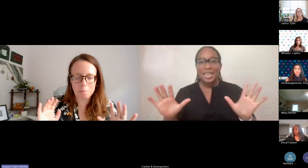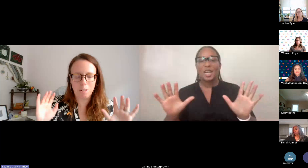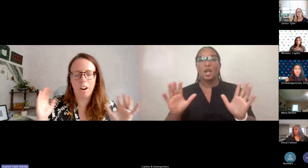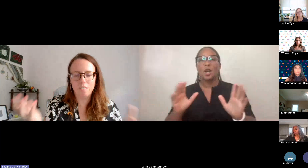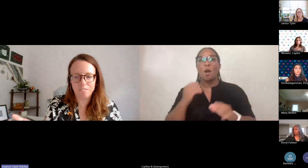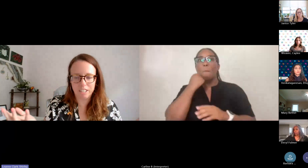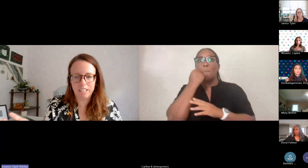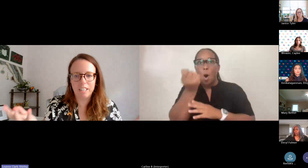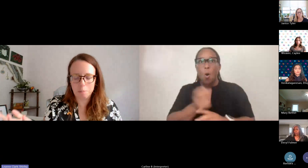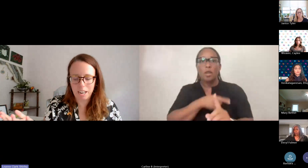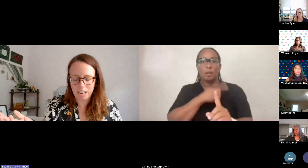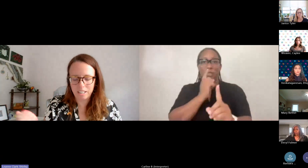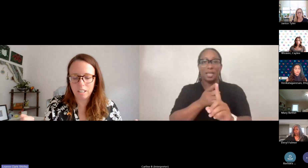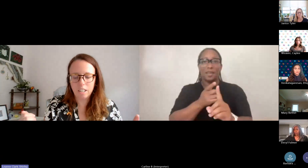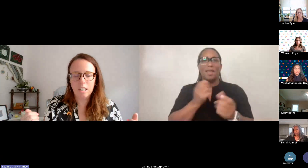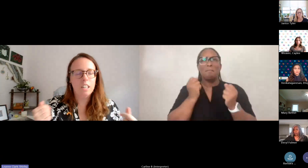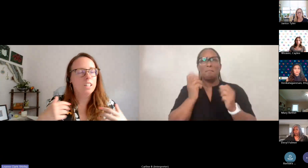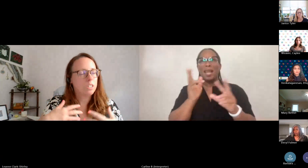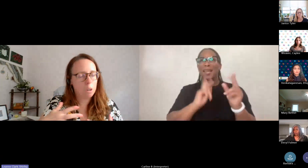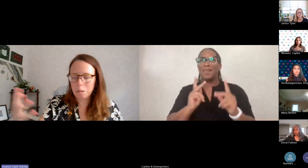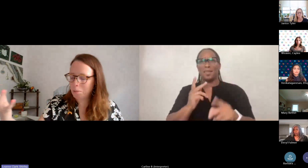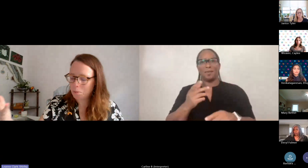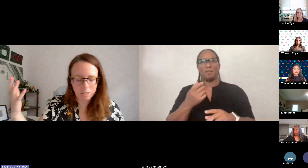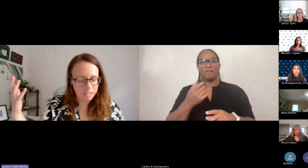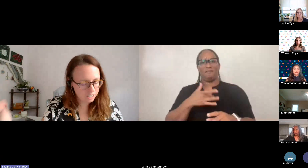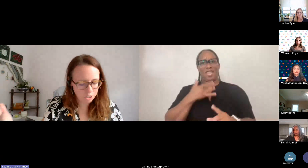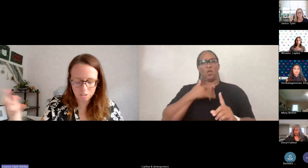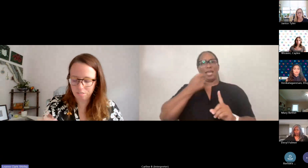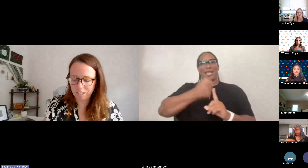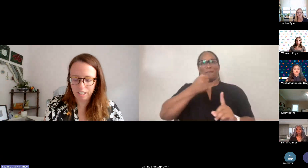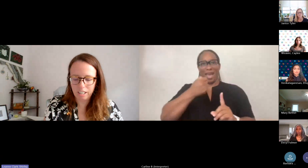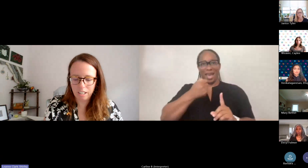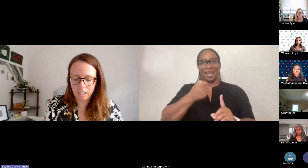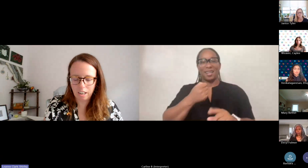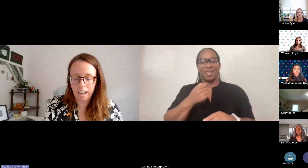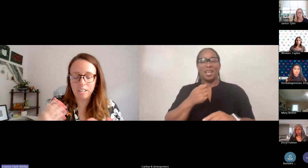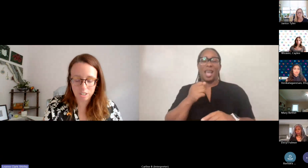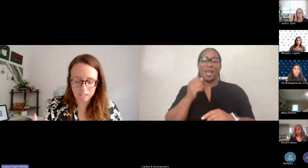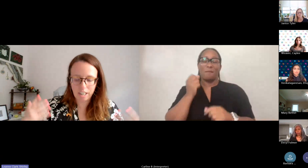So many people are feeling this pain. So many people will continue to feel it